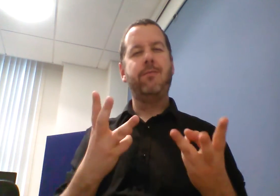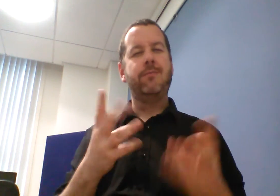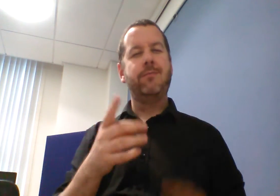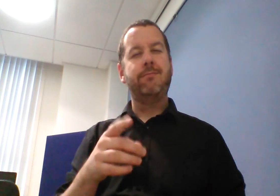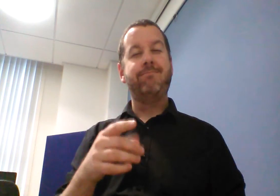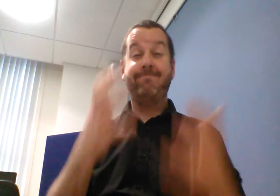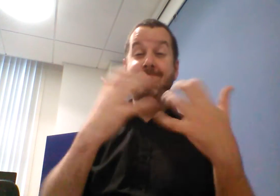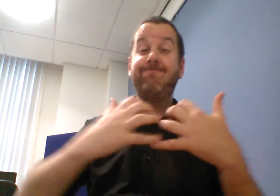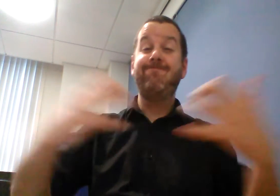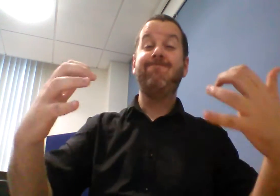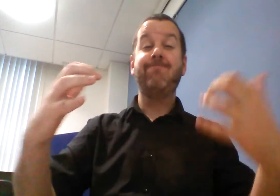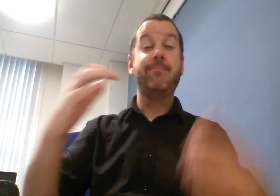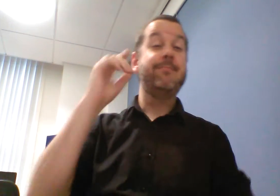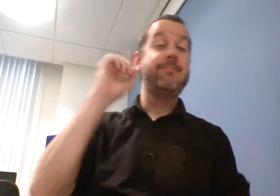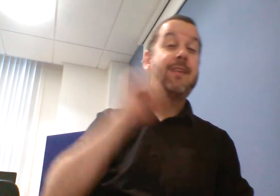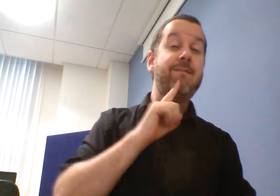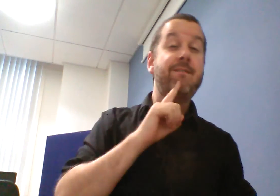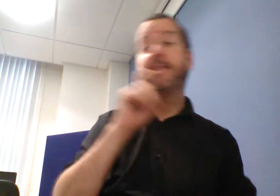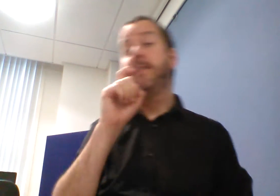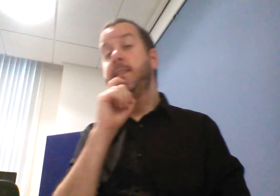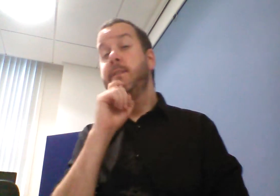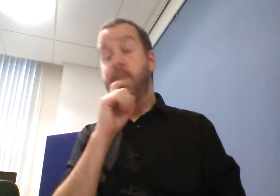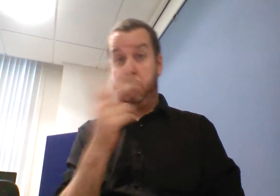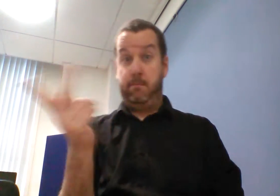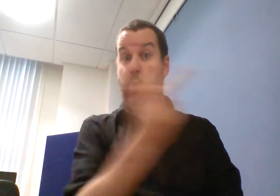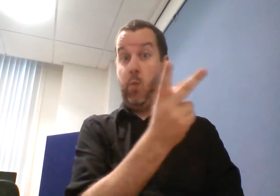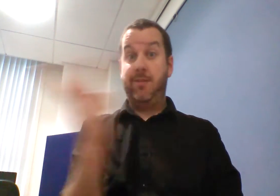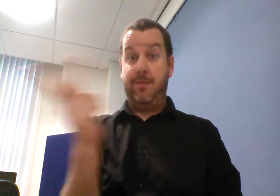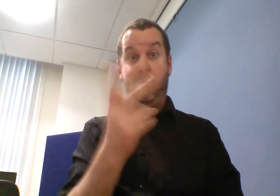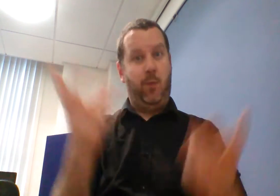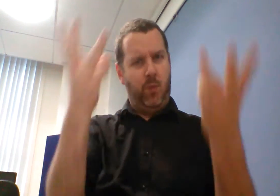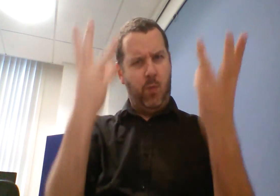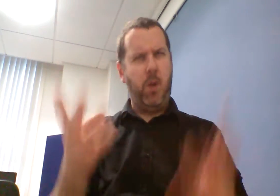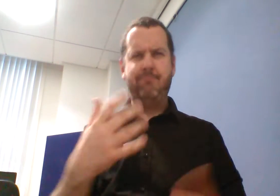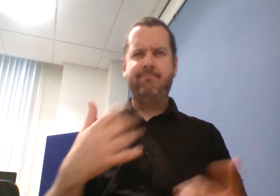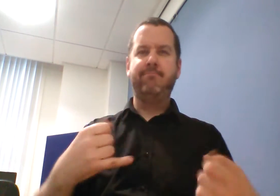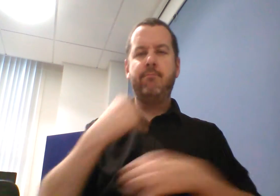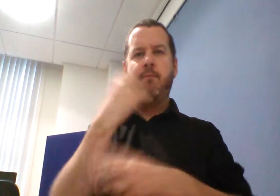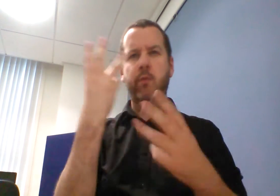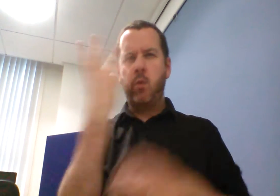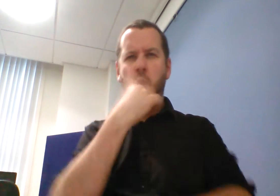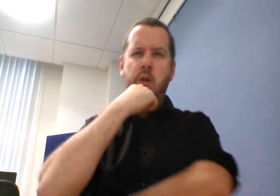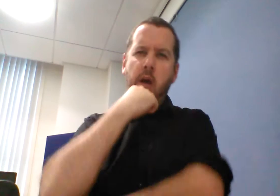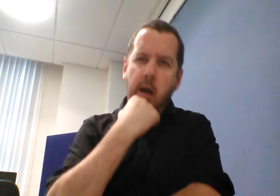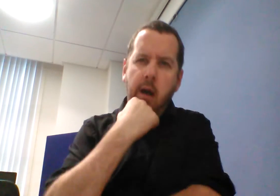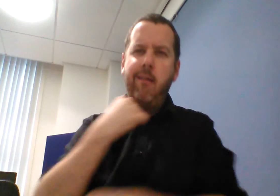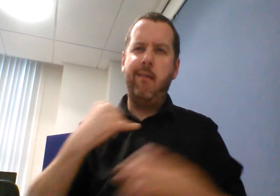I wanted audiences both Deaf and hearing to get the most out of what I was presenting, to enjoy it fully.